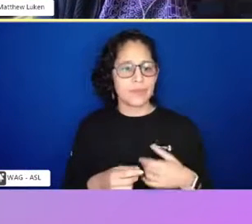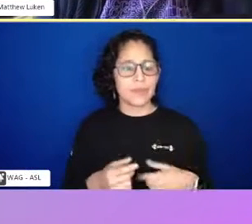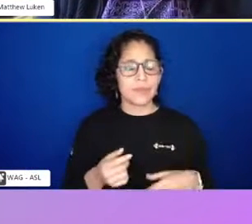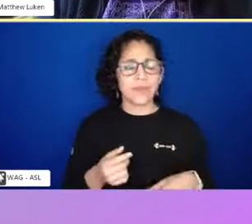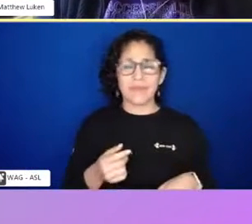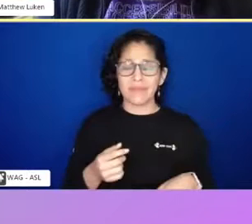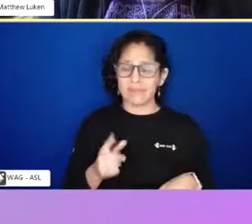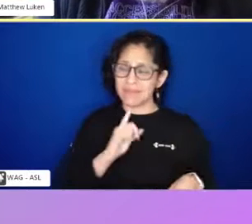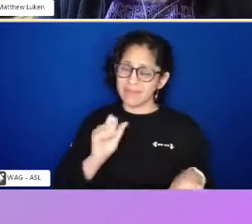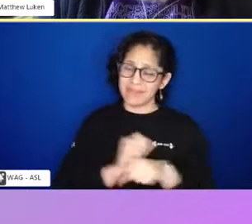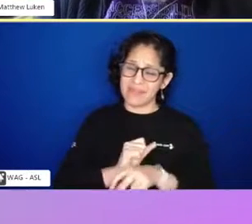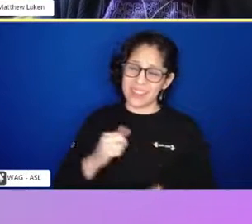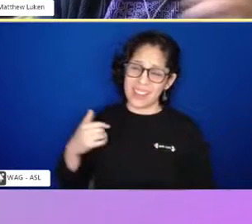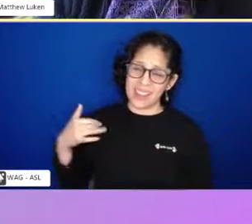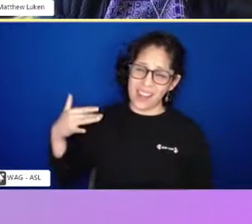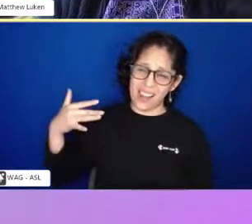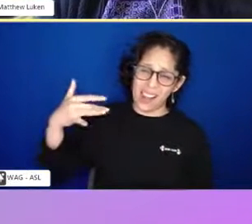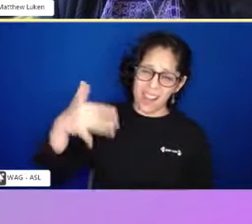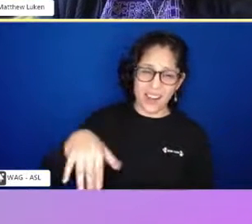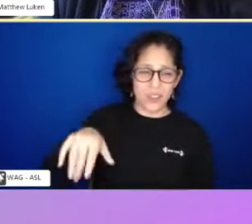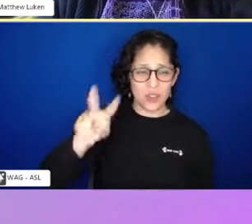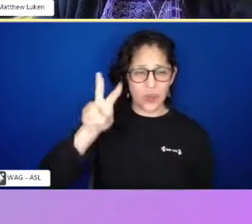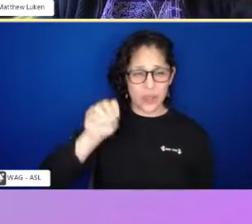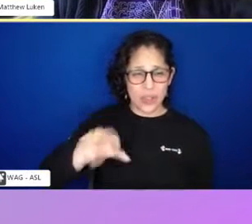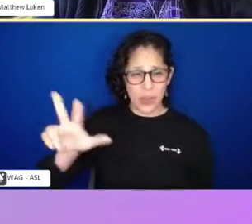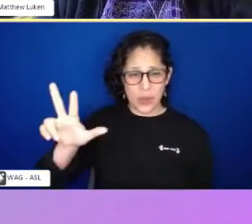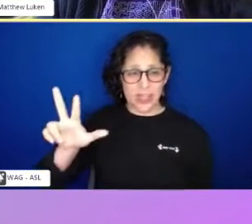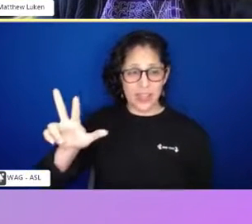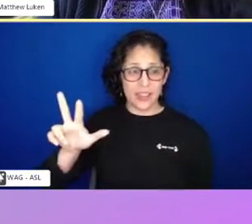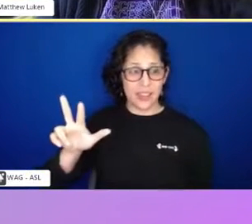universal design. It wasn't until 2003, despite having